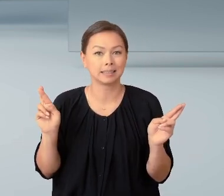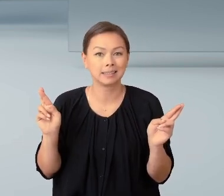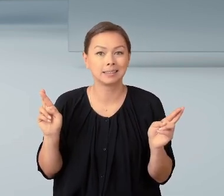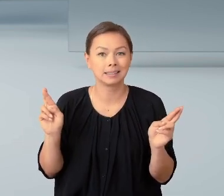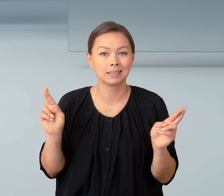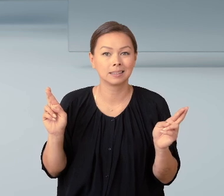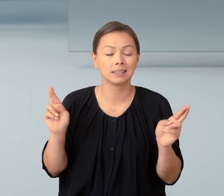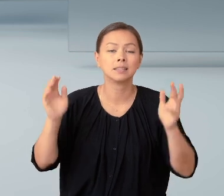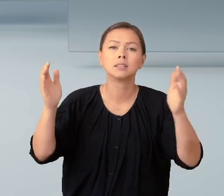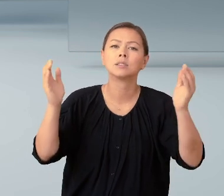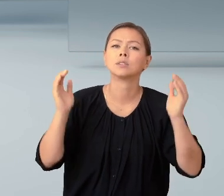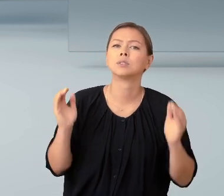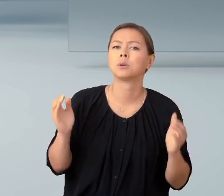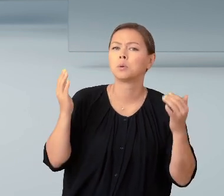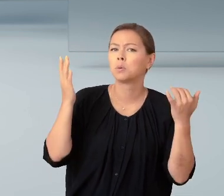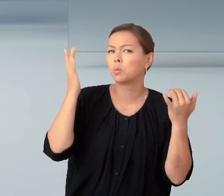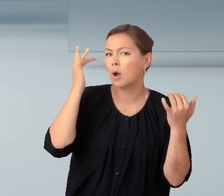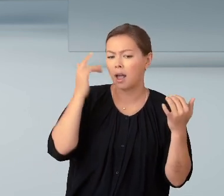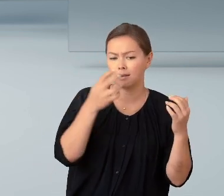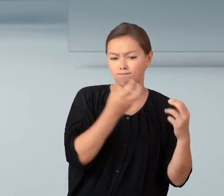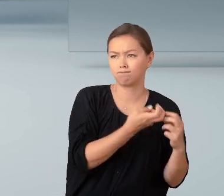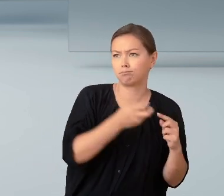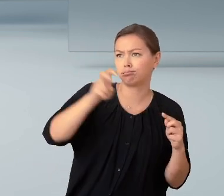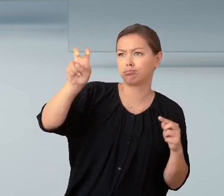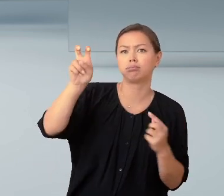many of your workloads are already in the cloud through the modern